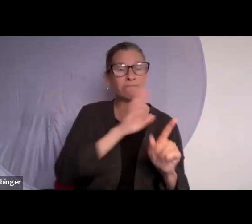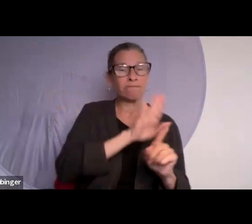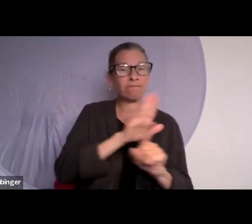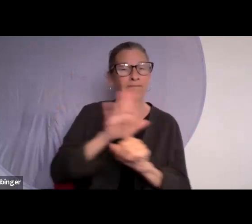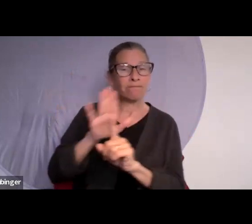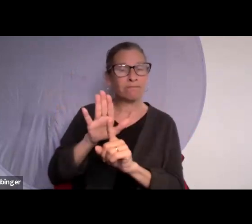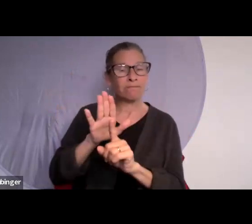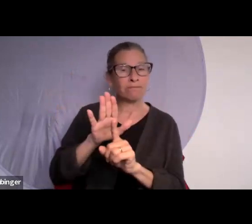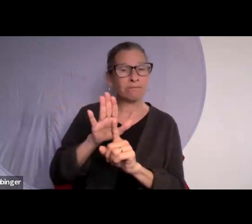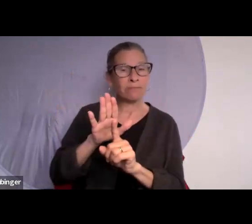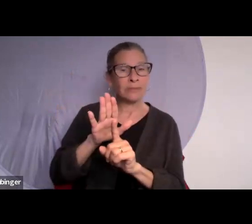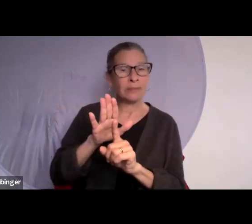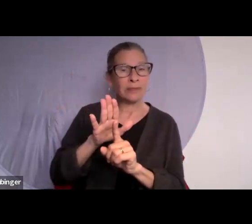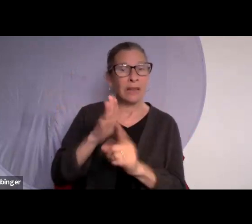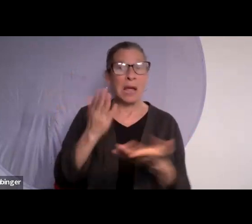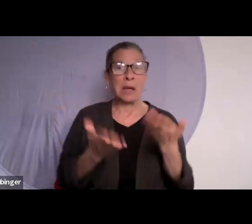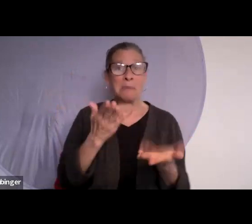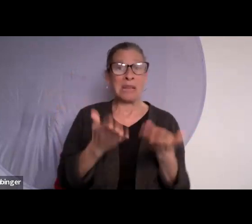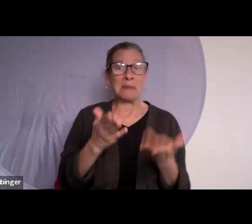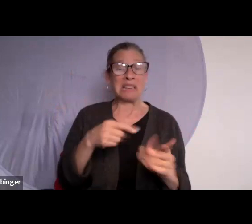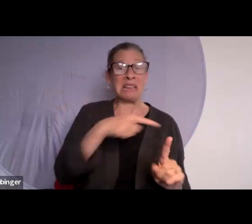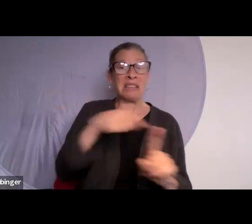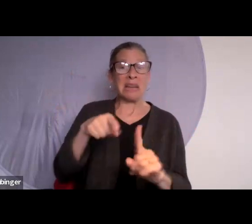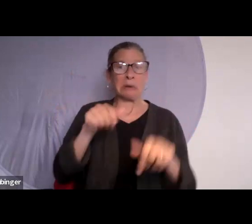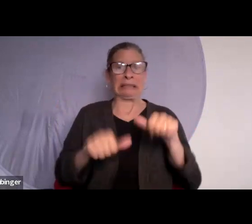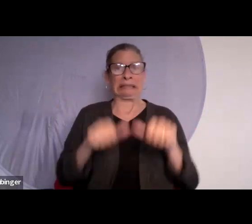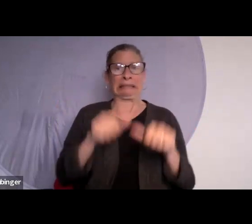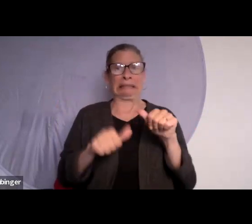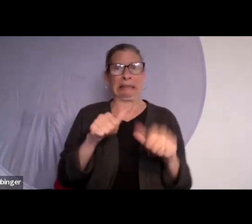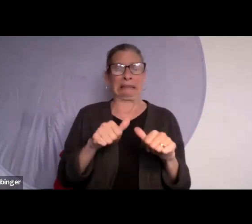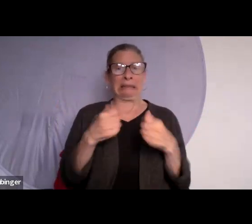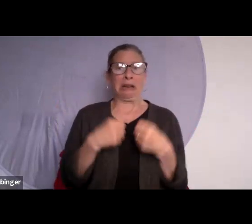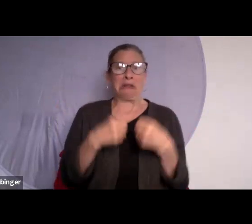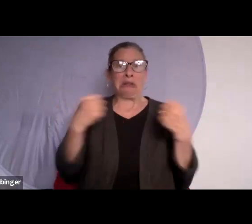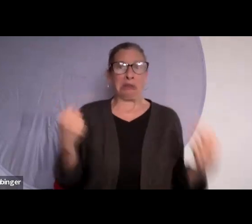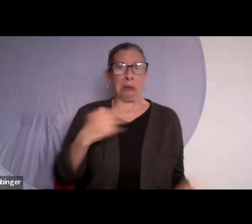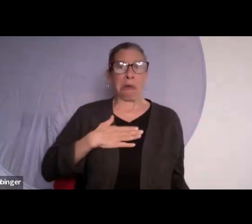reason reluctant to disclose their disability, or may not